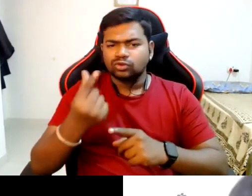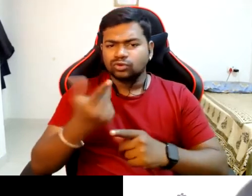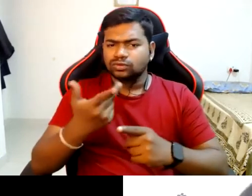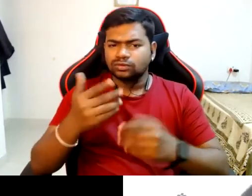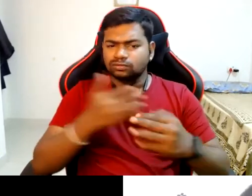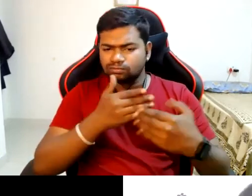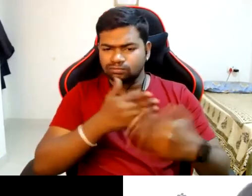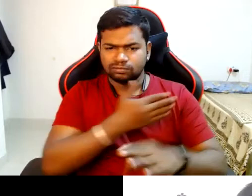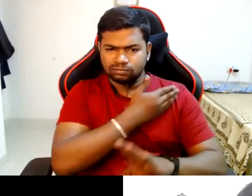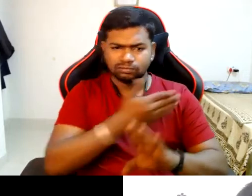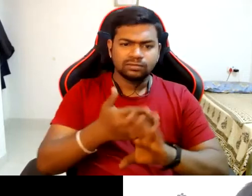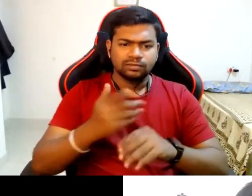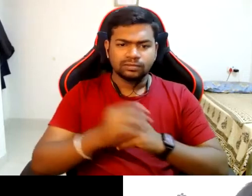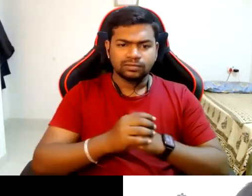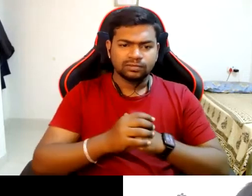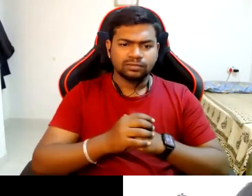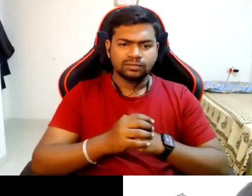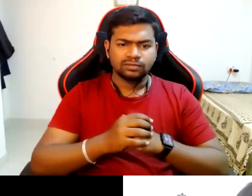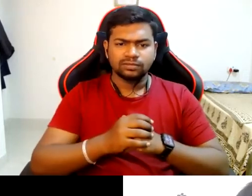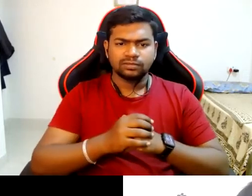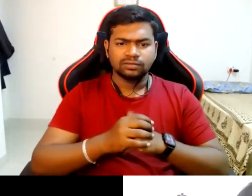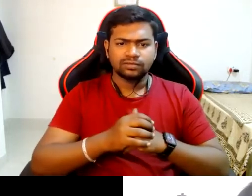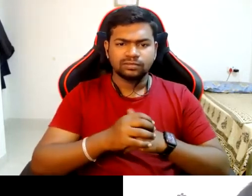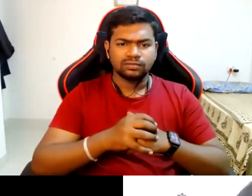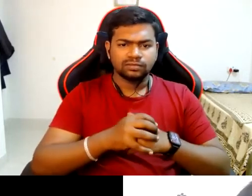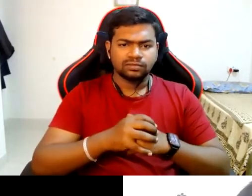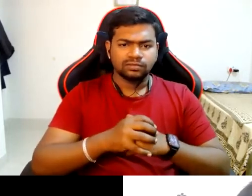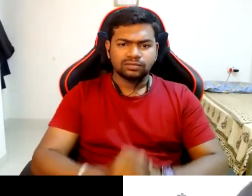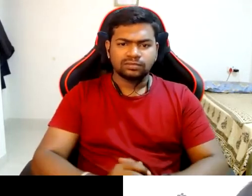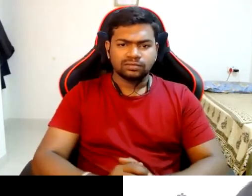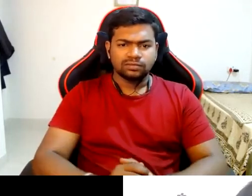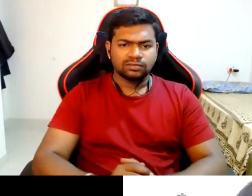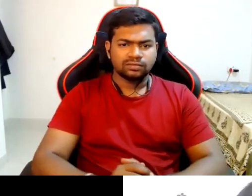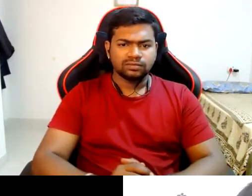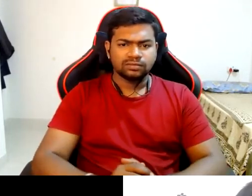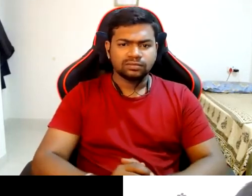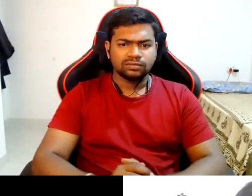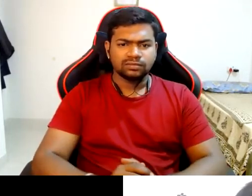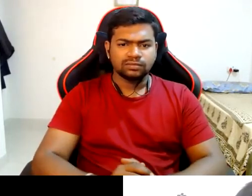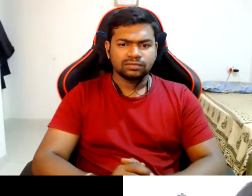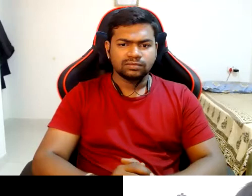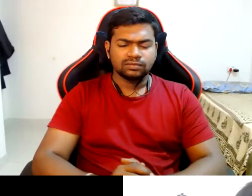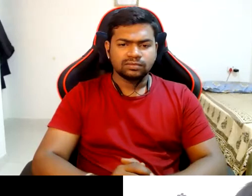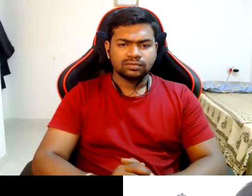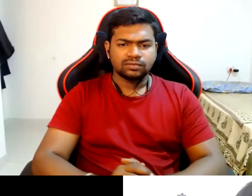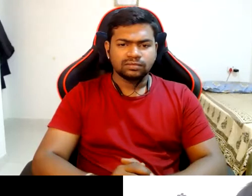Like in terms of assisstive technologies or Something that that you thought that helped you a little